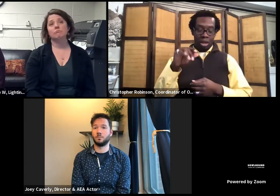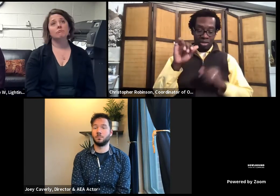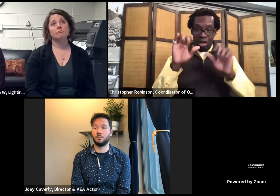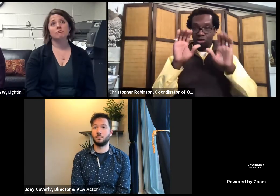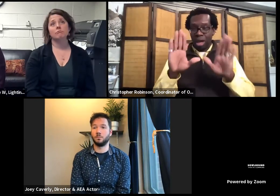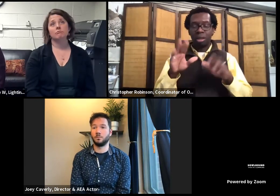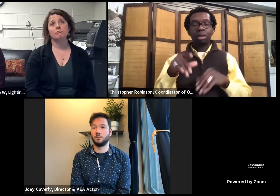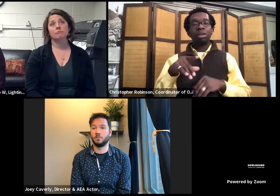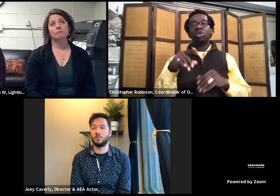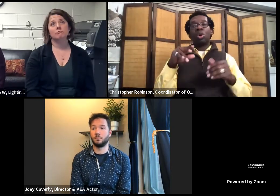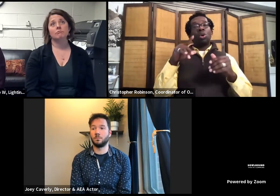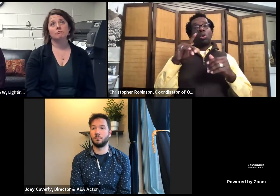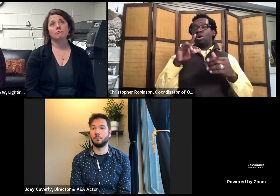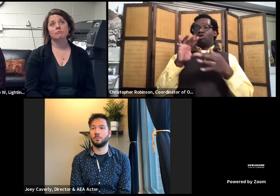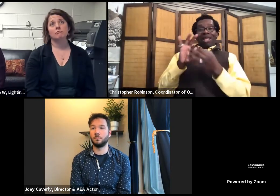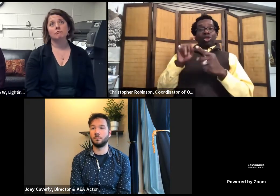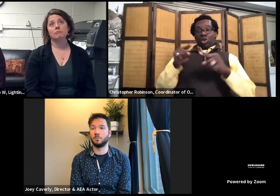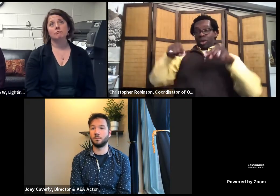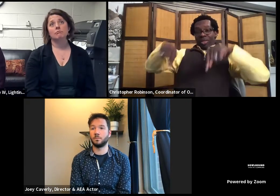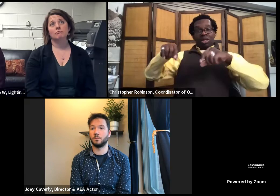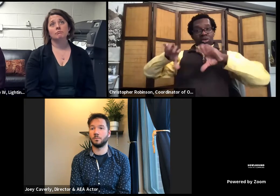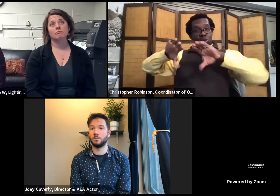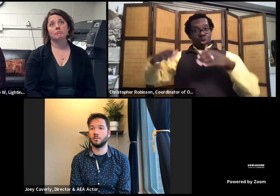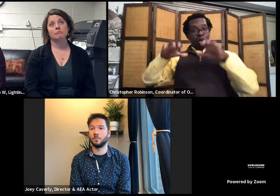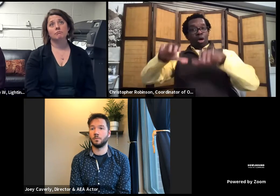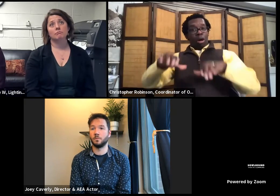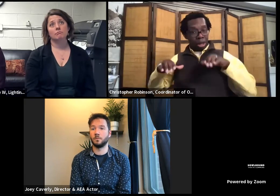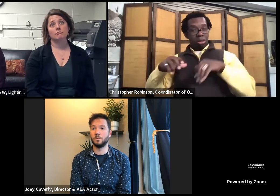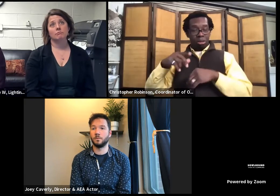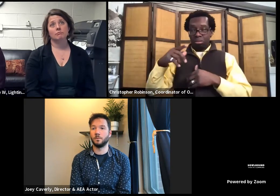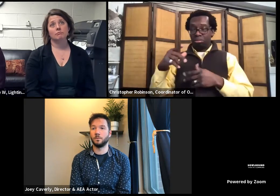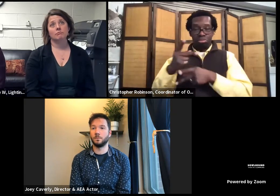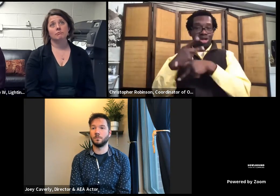Okay, beautiful, that's great. So related to this group,